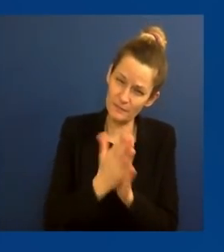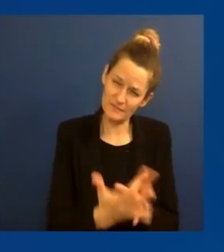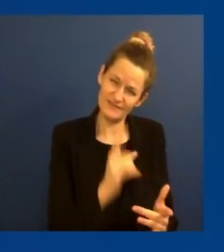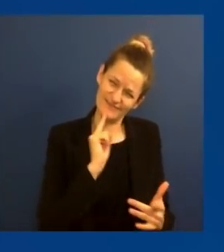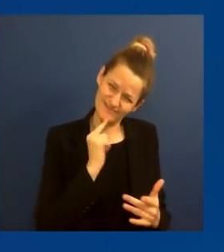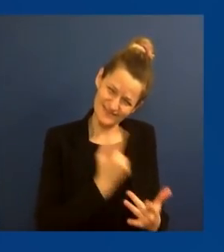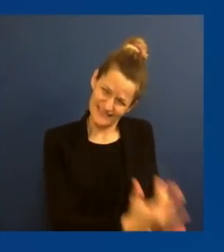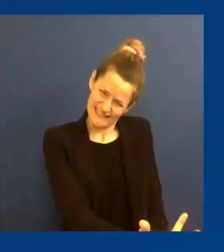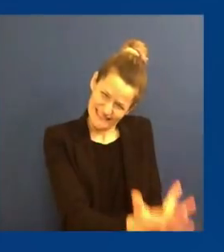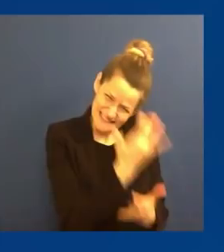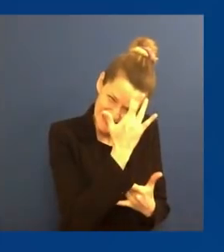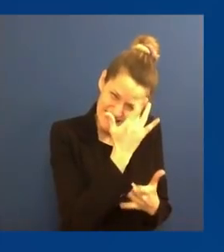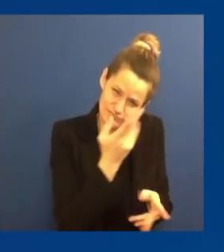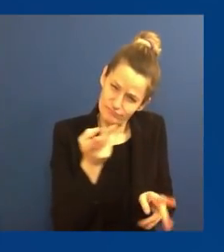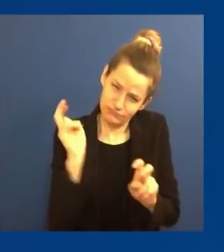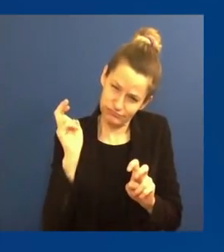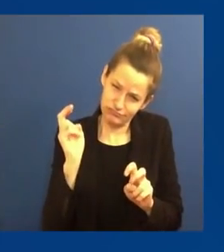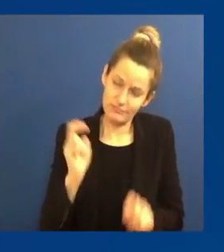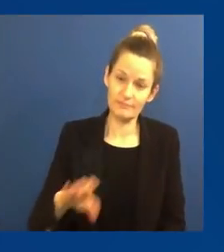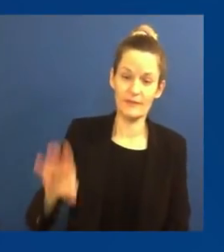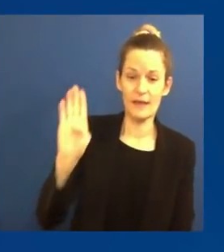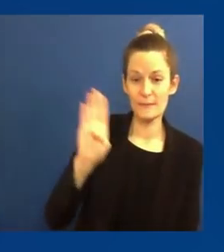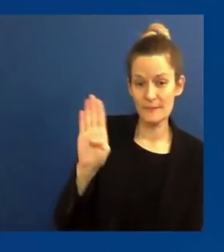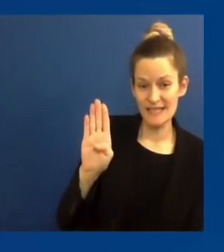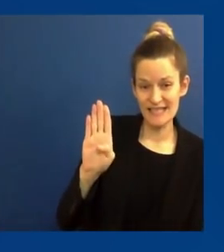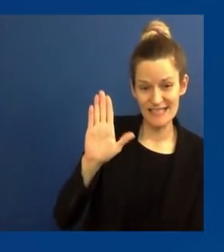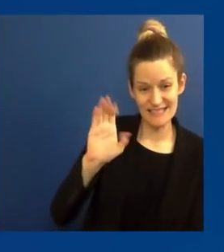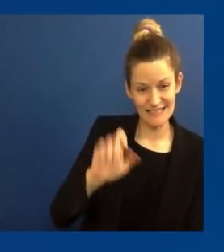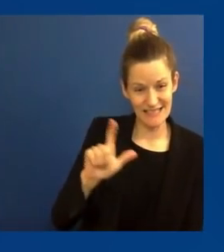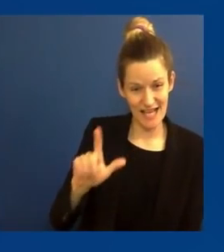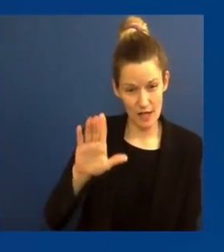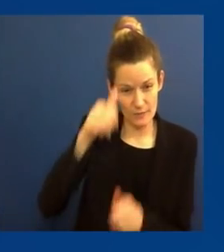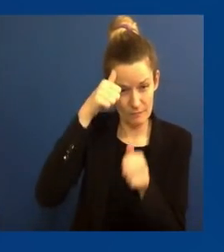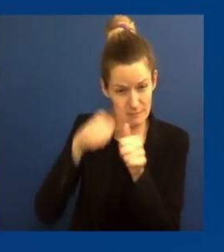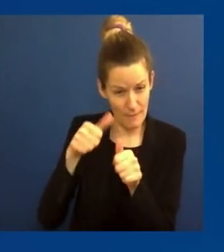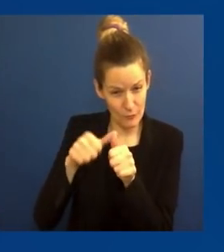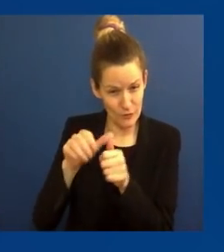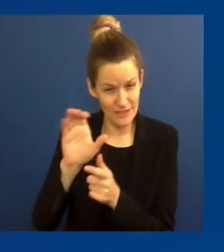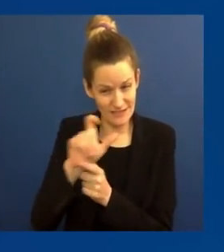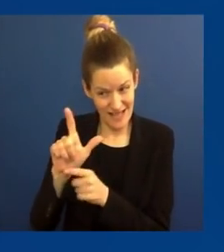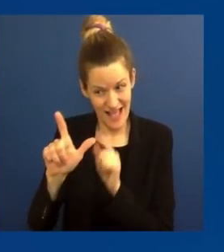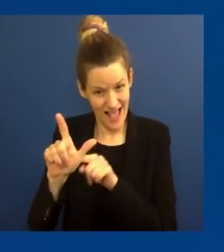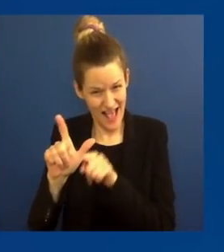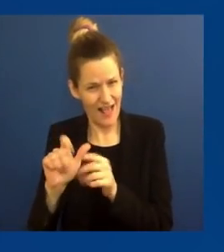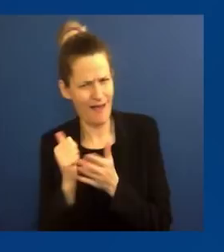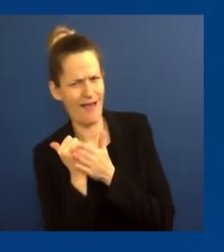and CD4/CD8 T cells. These are longer lived and more broadly reactive.